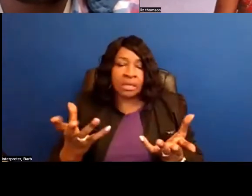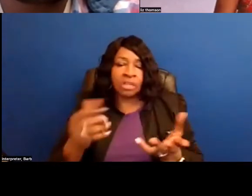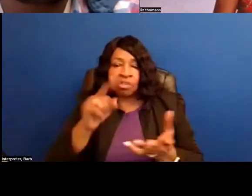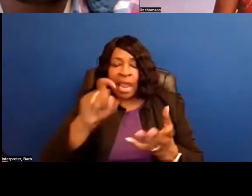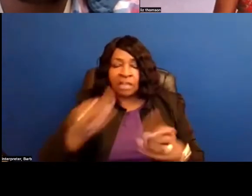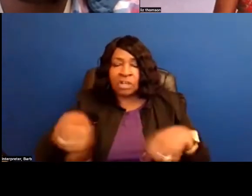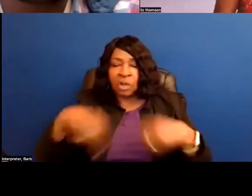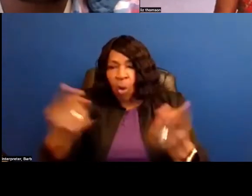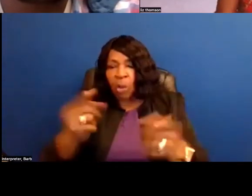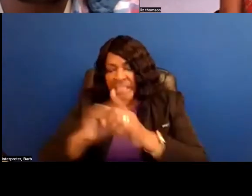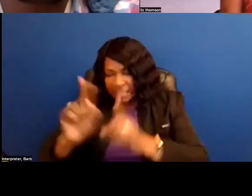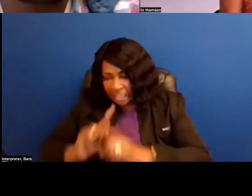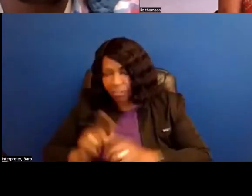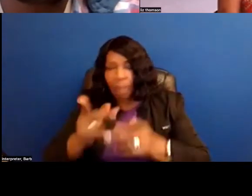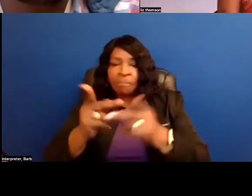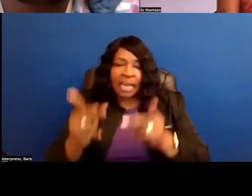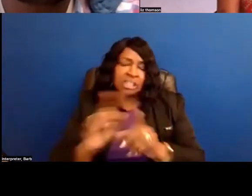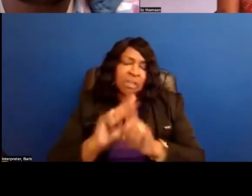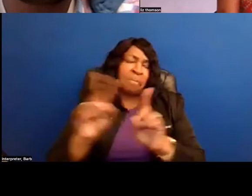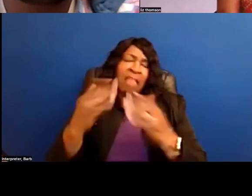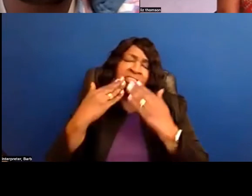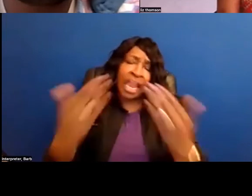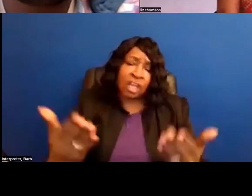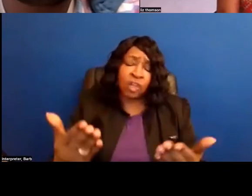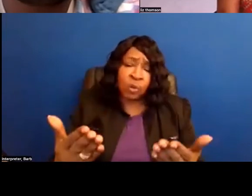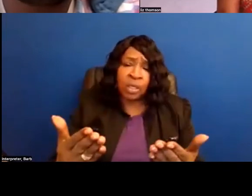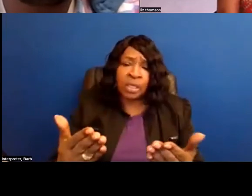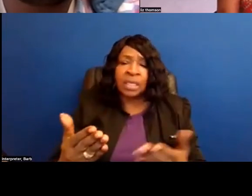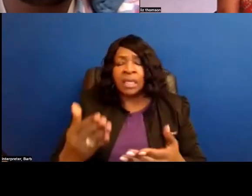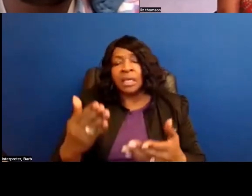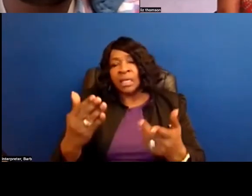Well, but thank you. Yeah, I think, so just to add,